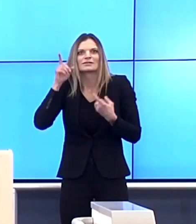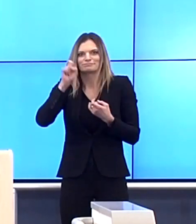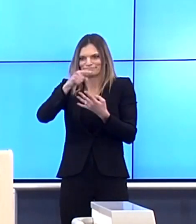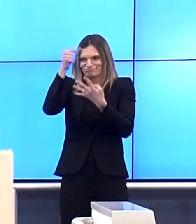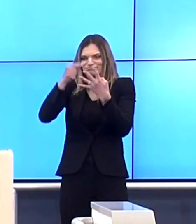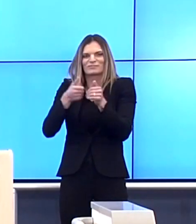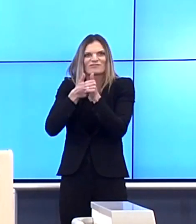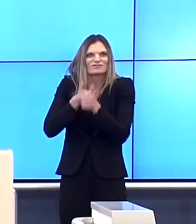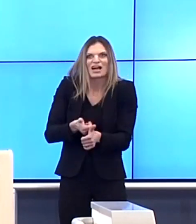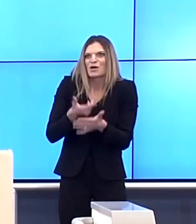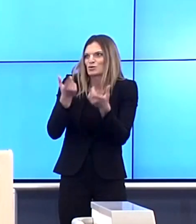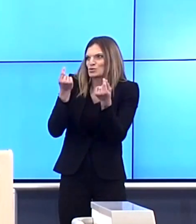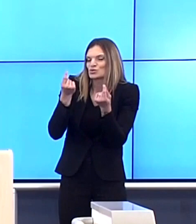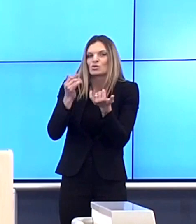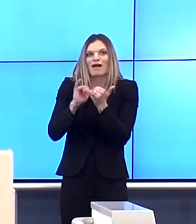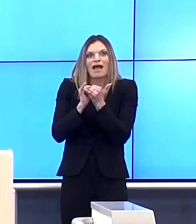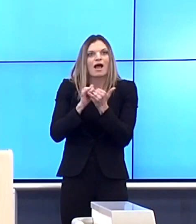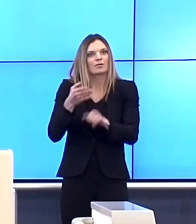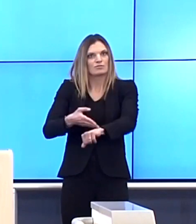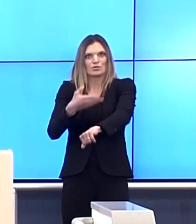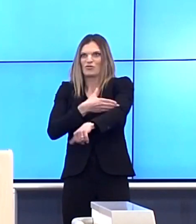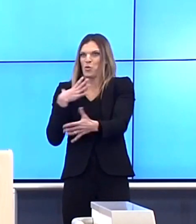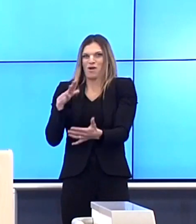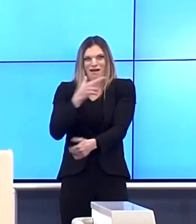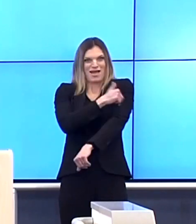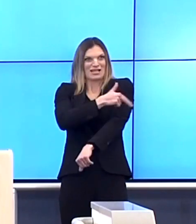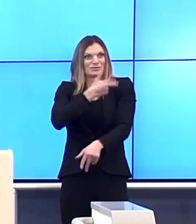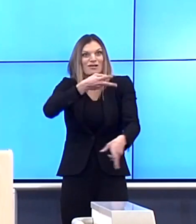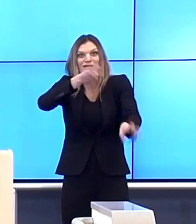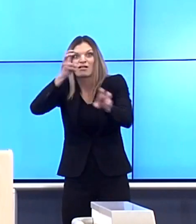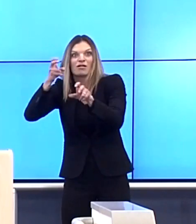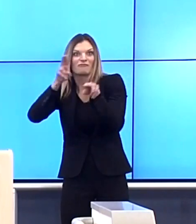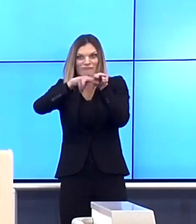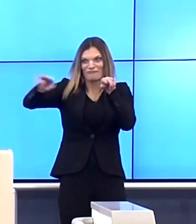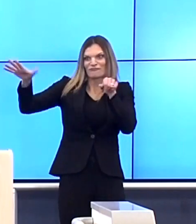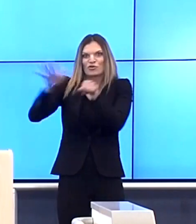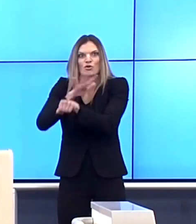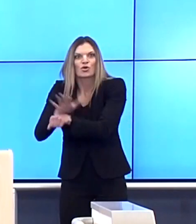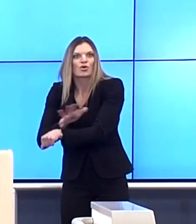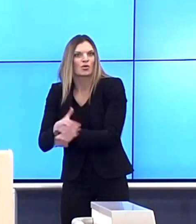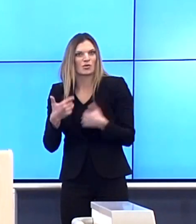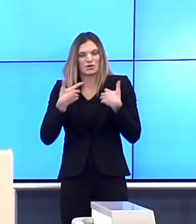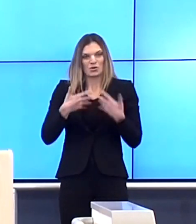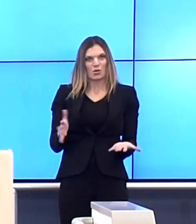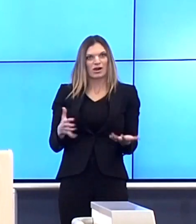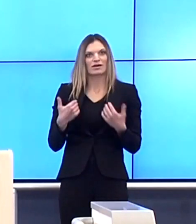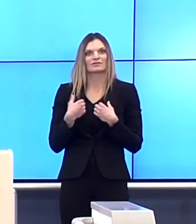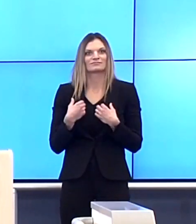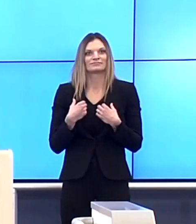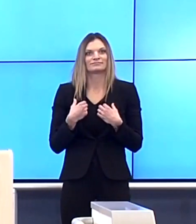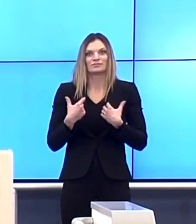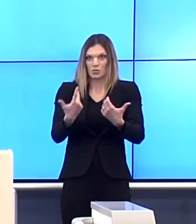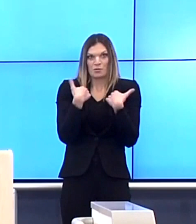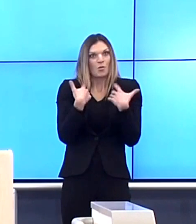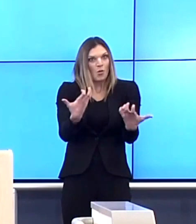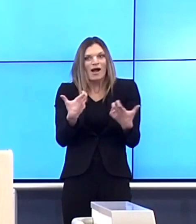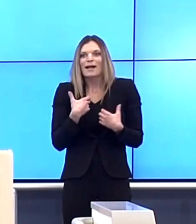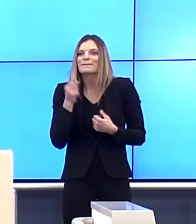WE CAN KEEP OUR HOSPITALS FROM BEING OVERWHELMED. BEING OVERWHELMED. HOPEFULLY KEEP OUR KIDS IN HOPEFULLY KEEP OUR KIDS IN SCHOOL AND KEEP SMALL BUSINESSES